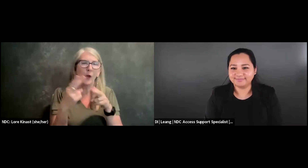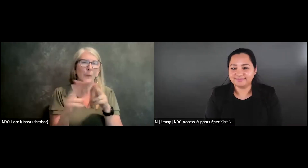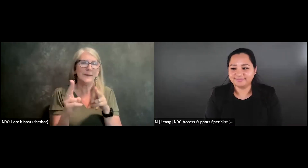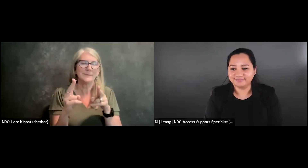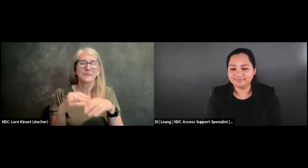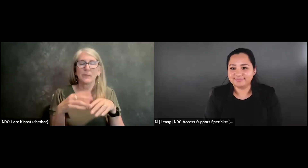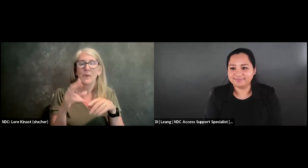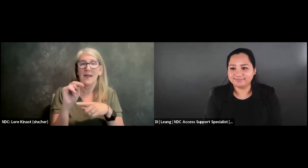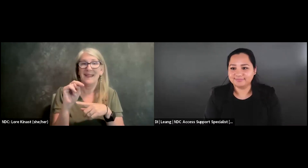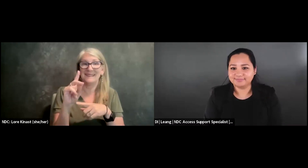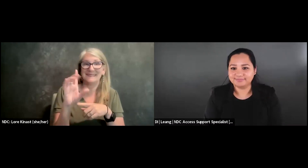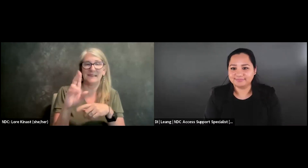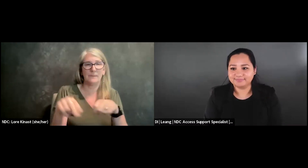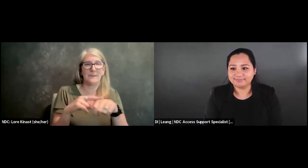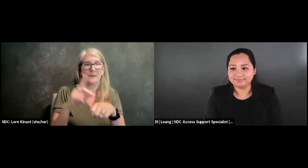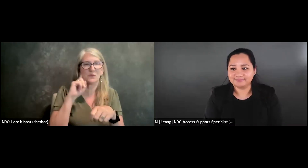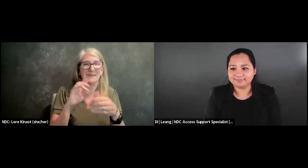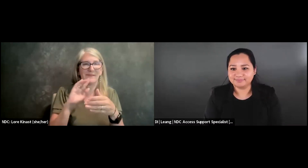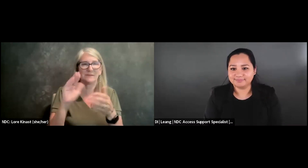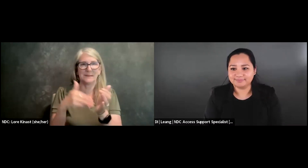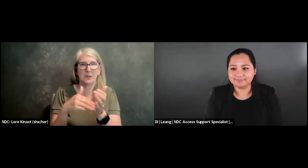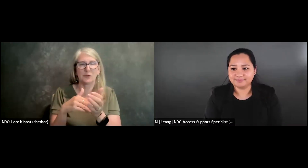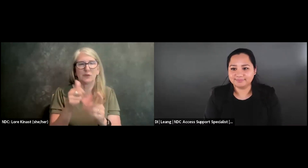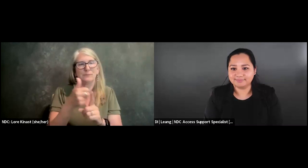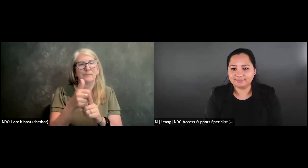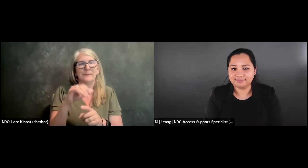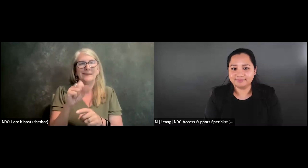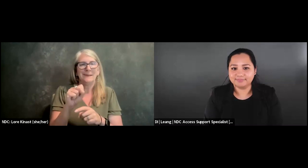Real quickly, the National Deaf Center